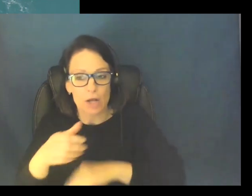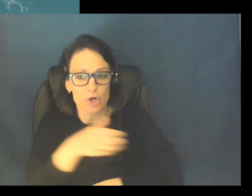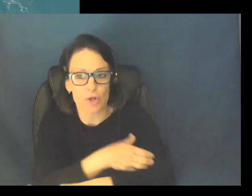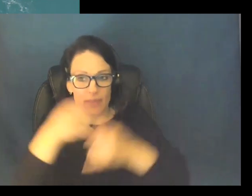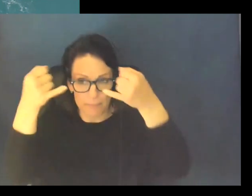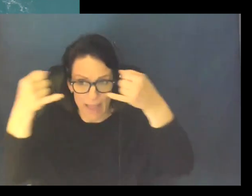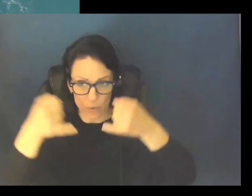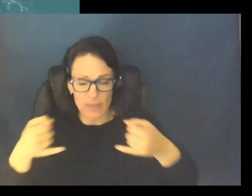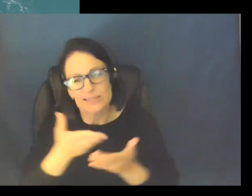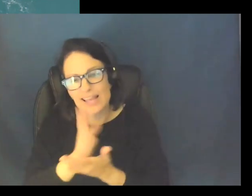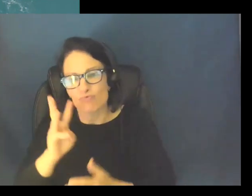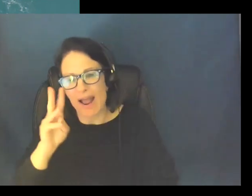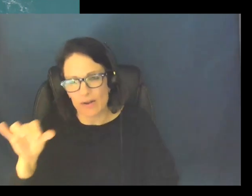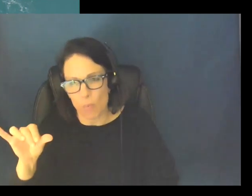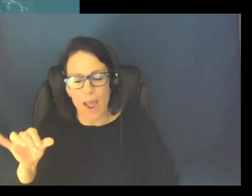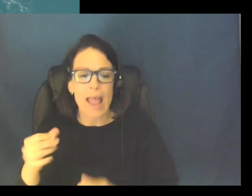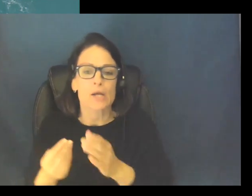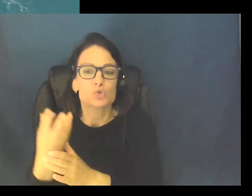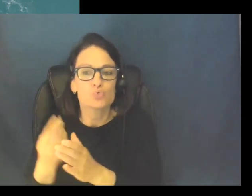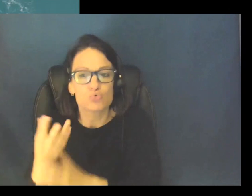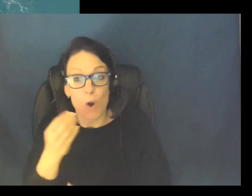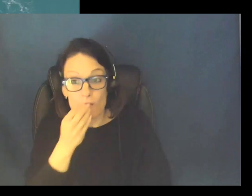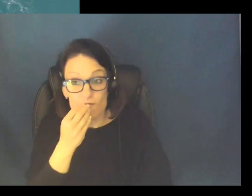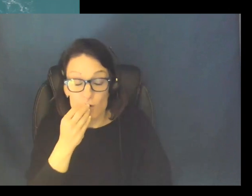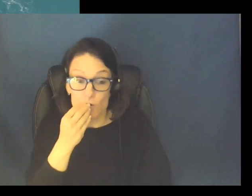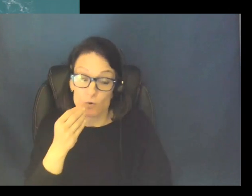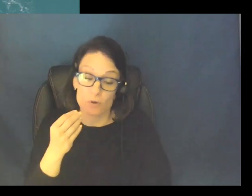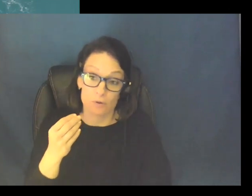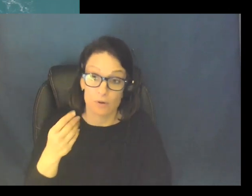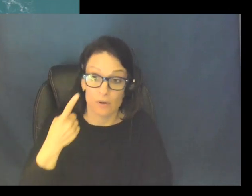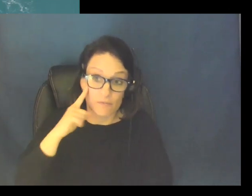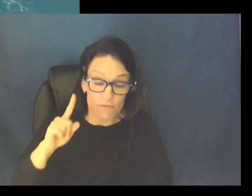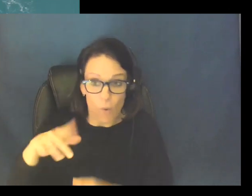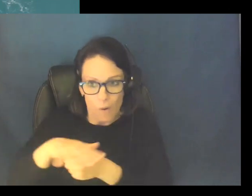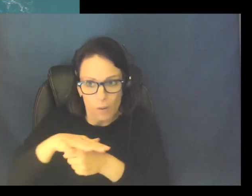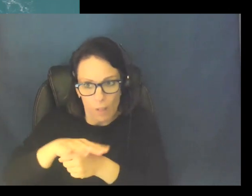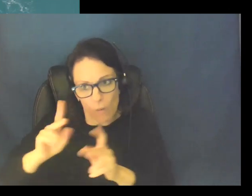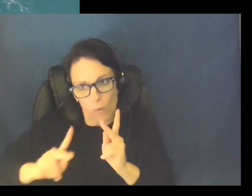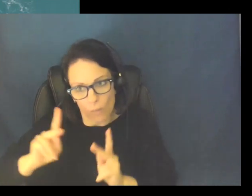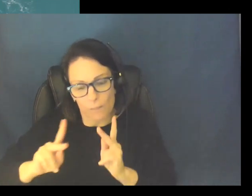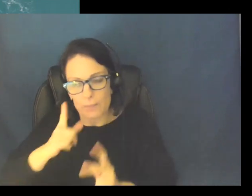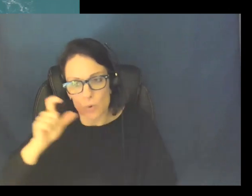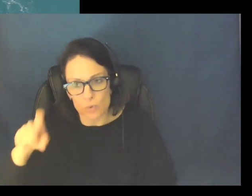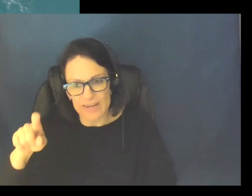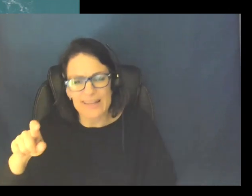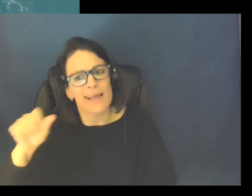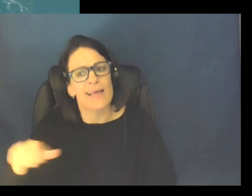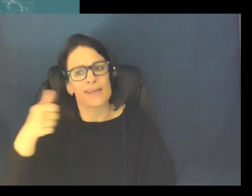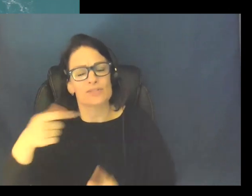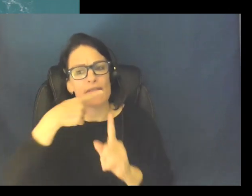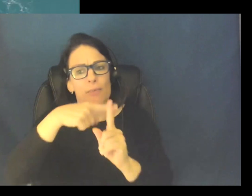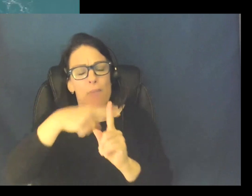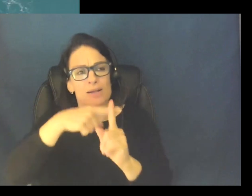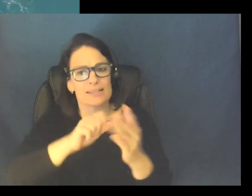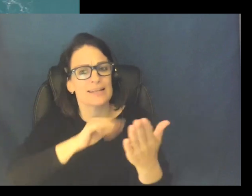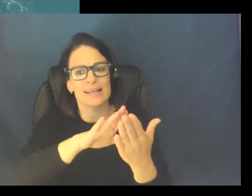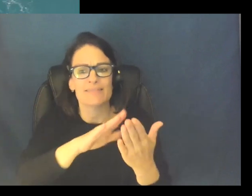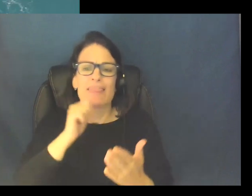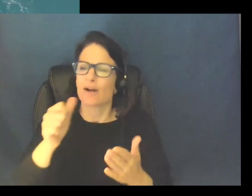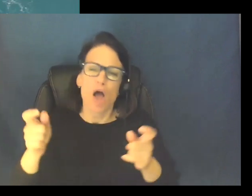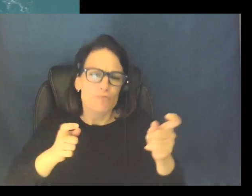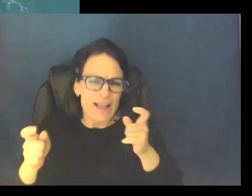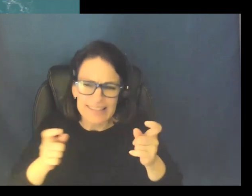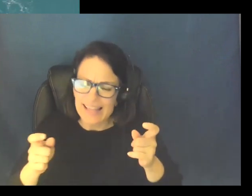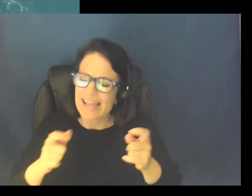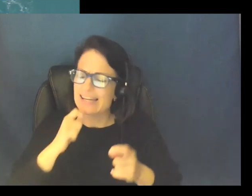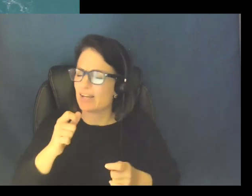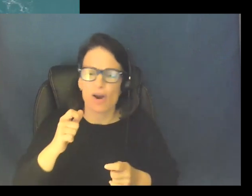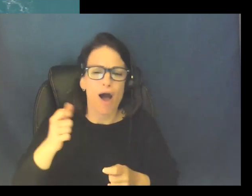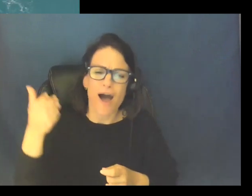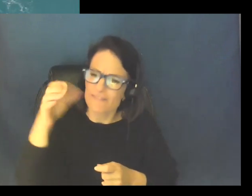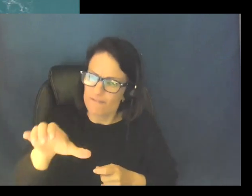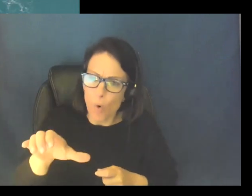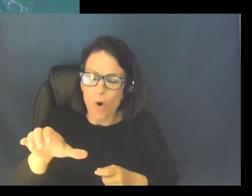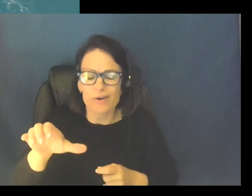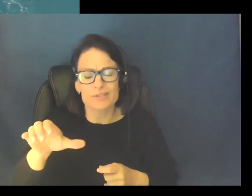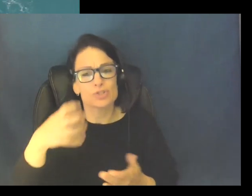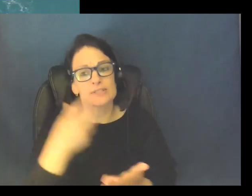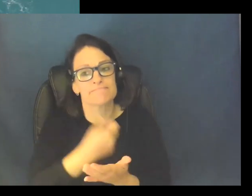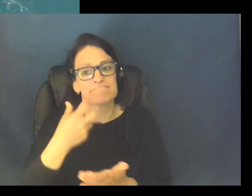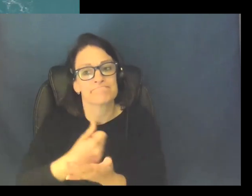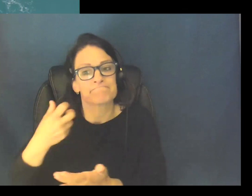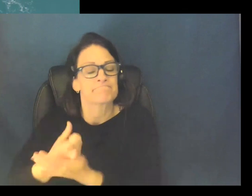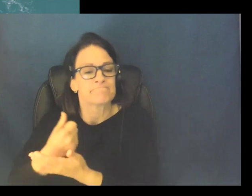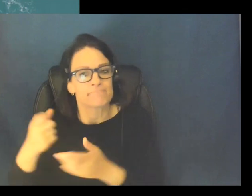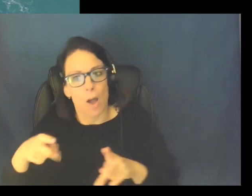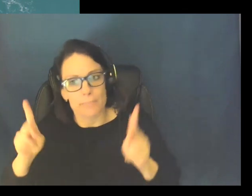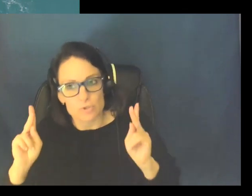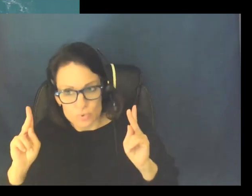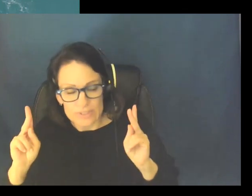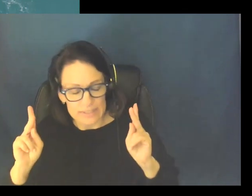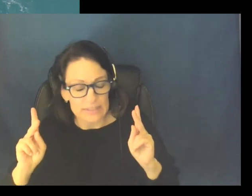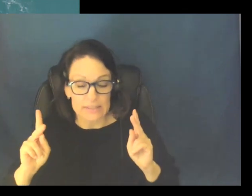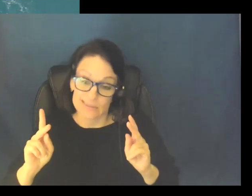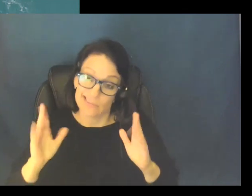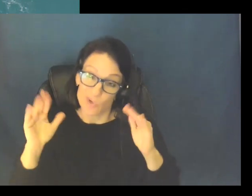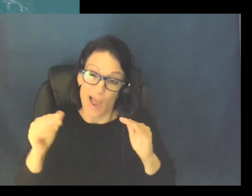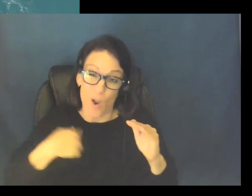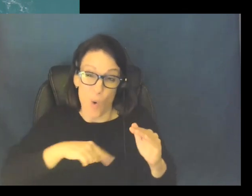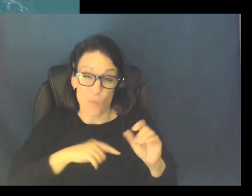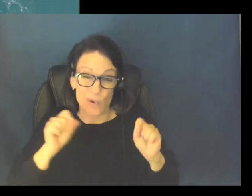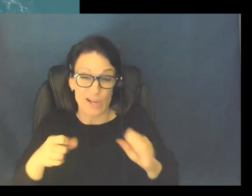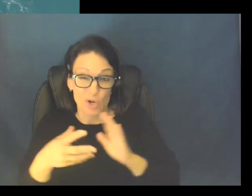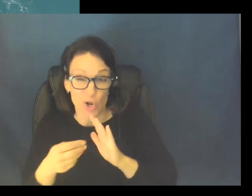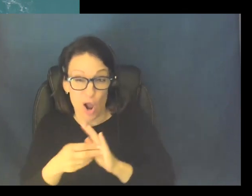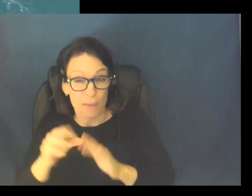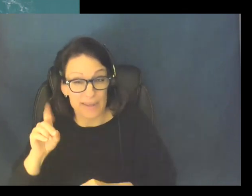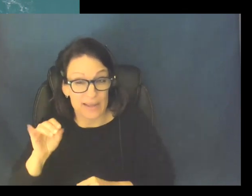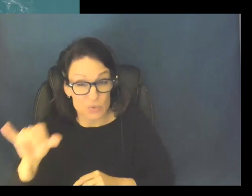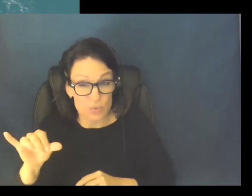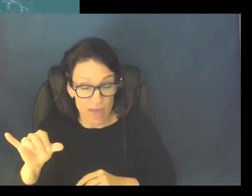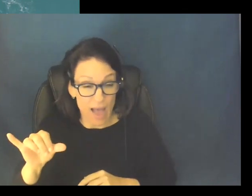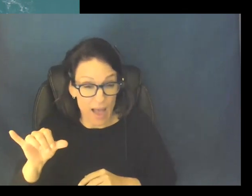My own experience, and I have spoken to quite a few of these people who are actually doing the spraying is they don't know anything about the licensing, don't have the license, all right, and so the way that they are spraying is the worst possible, just, like, right into the air. So, uhm, you know, I certainly would like to see pesticides banned, ah, I do think that there is a challenge here because, you know, there are these, uhm, mosquito borne illnesses that spook people a lot.